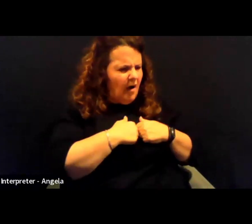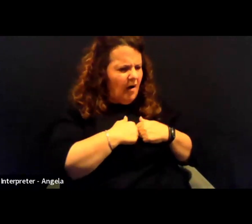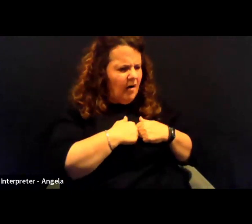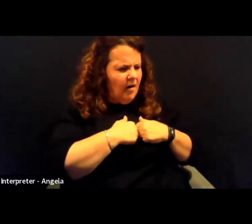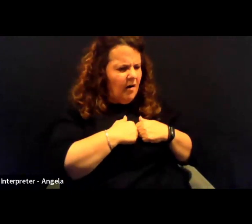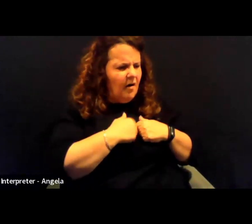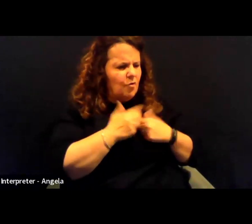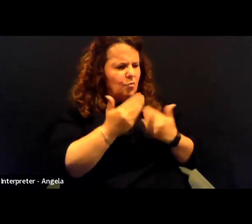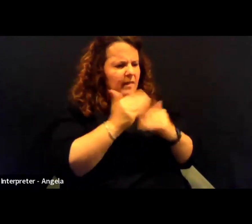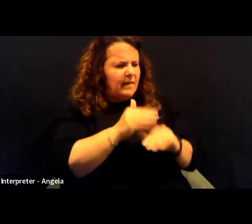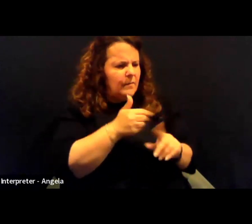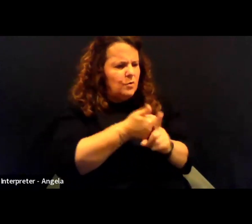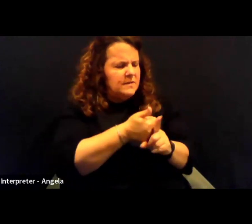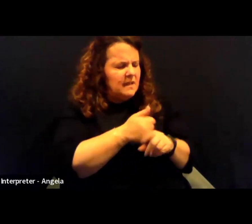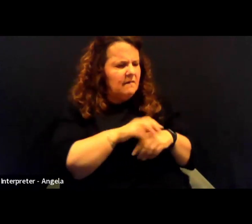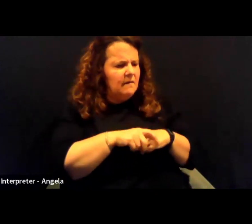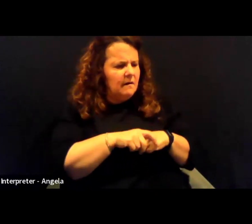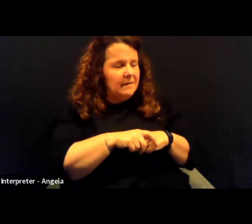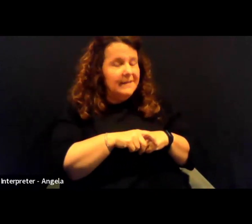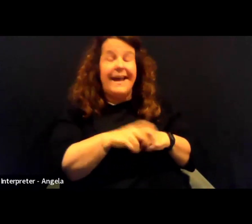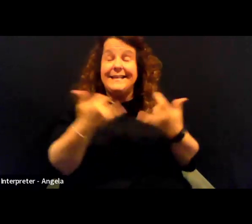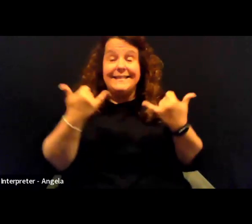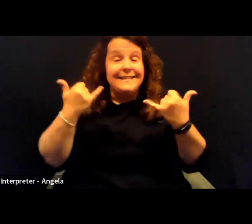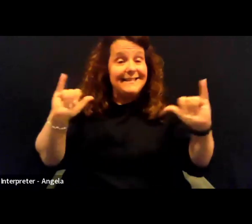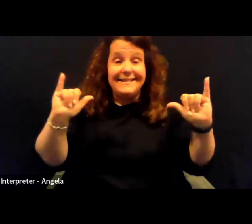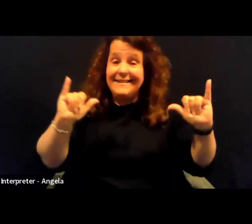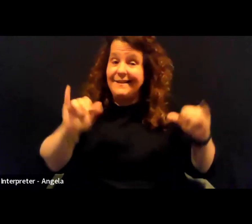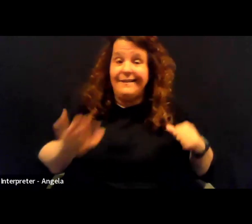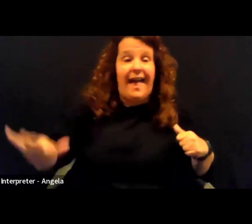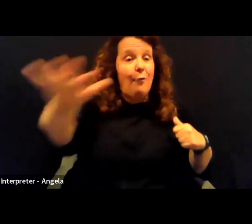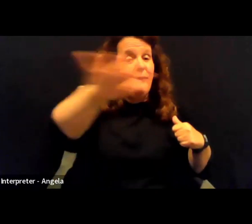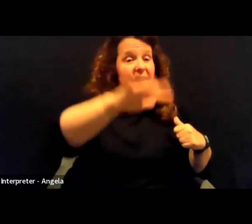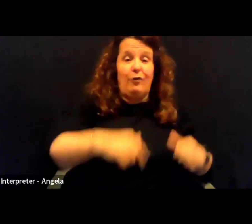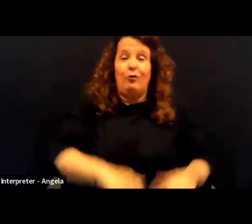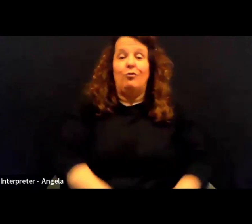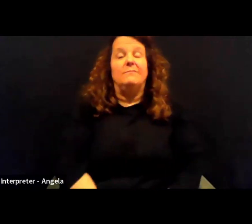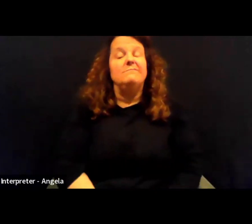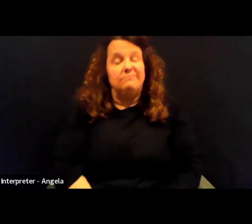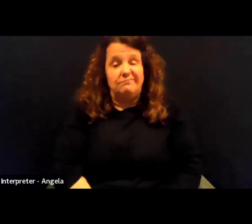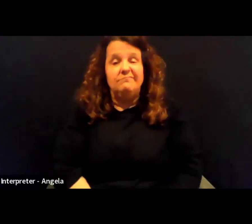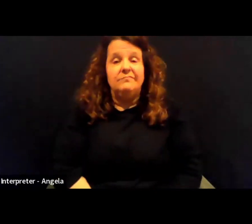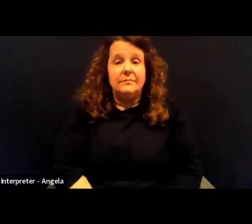and I, and I know it's still out there. I know it's still out there. And it's, it's getting less